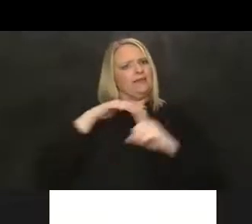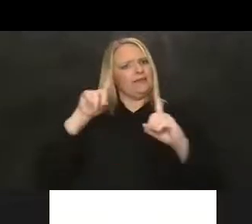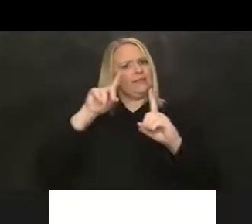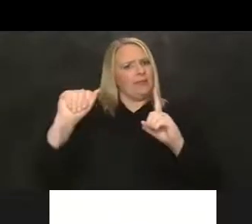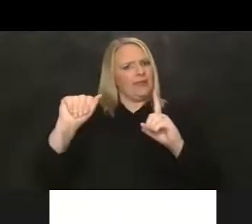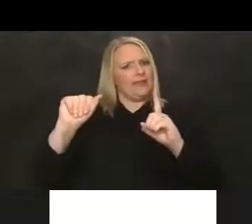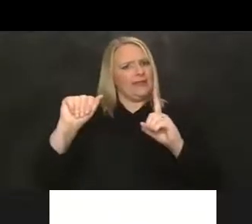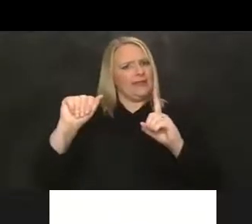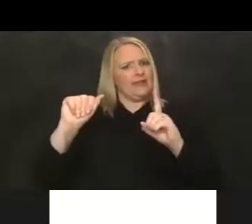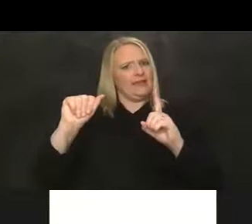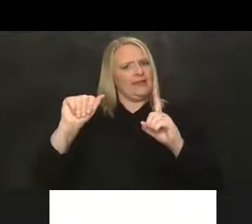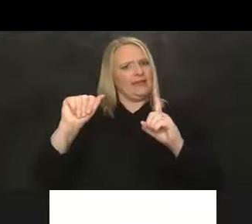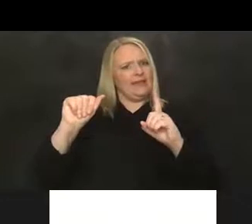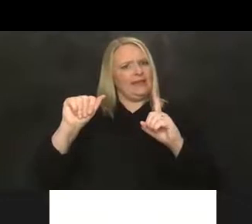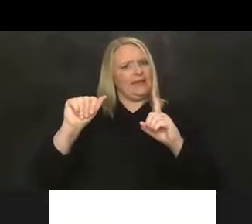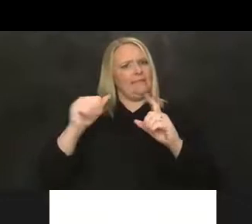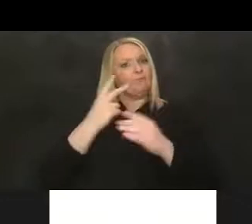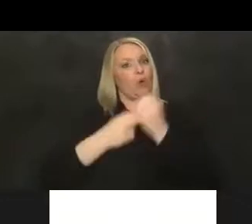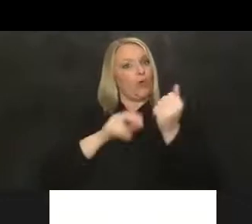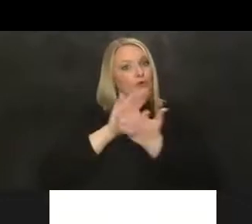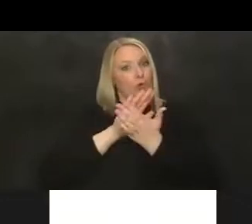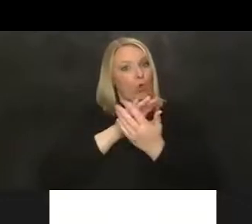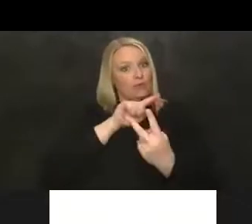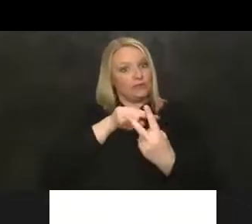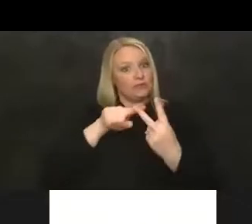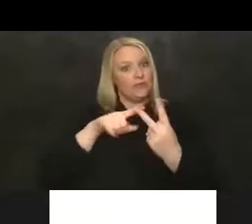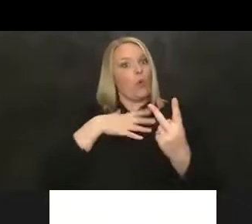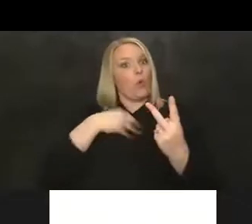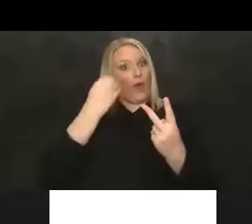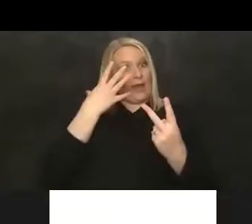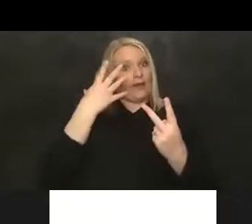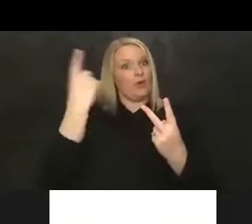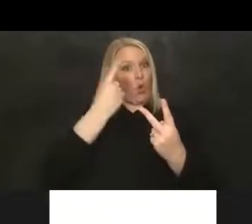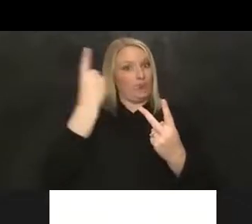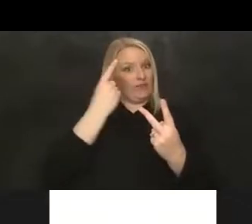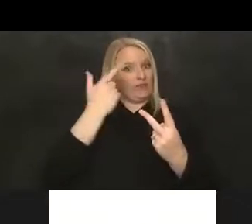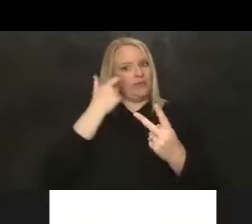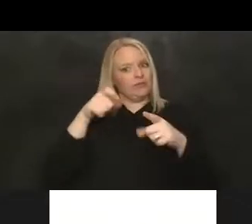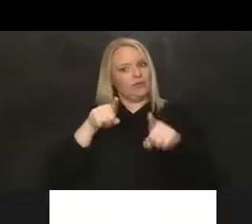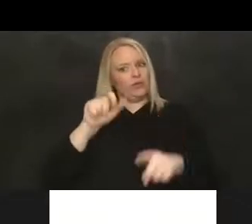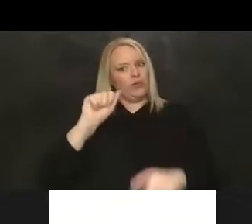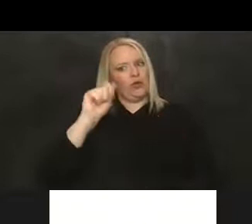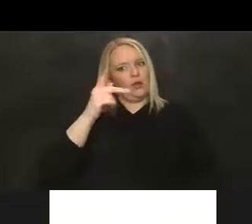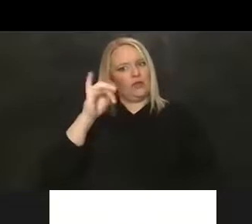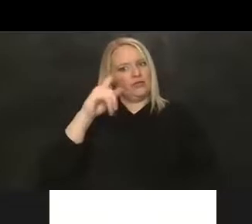and both of those schools were whites only, because it was during apartheid-era Louisiana,